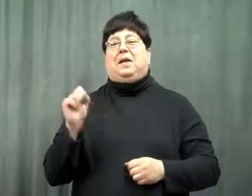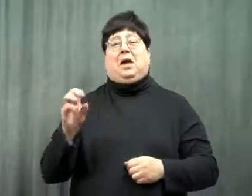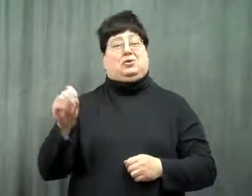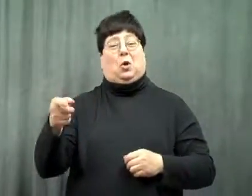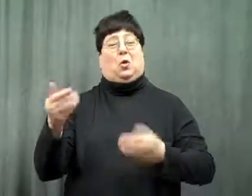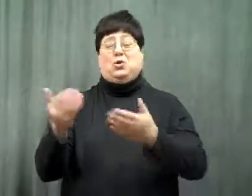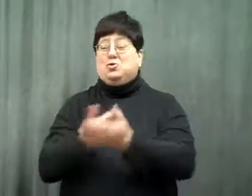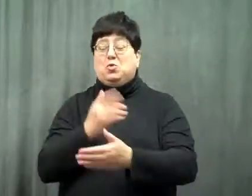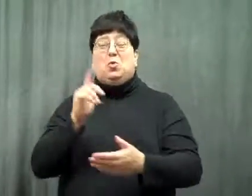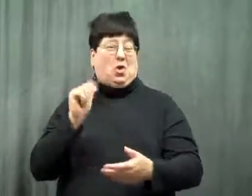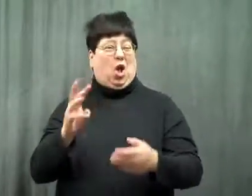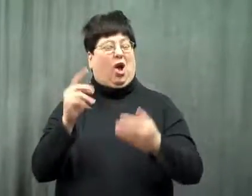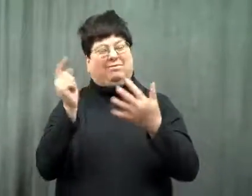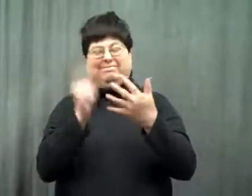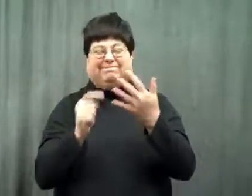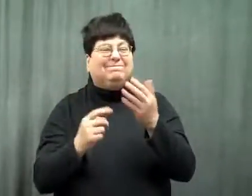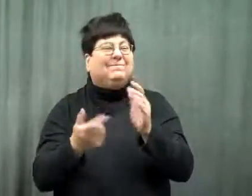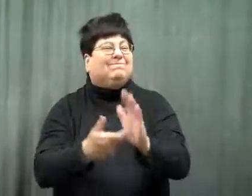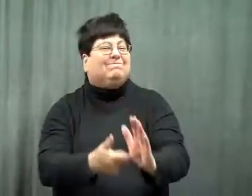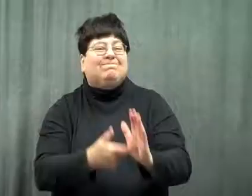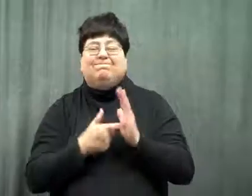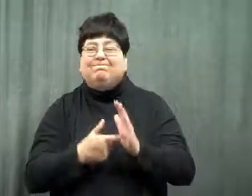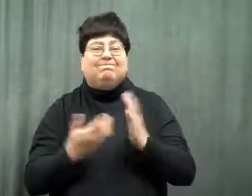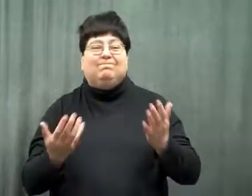Some of the requirements of the new law are as follows: